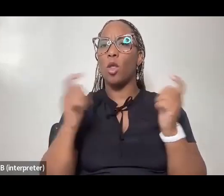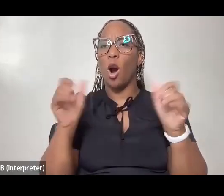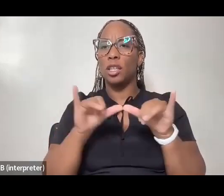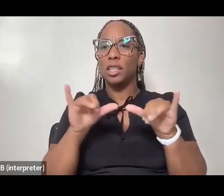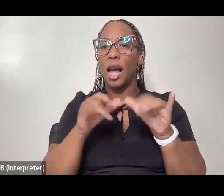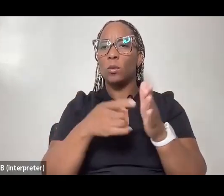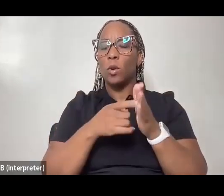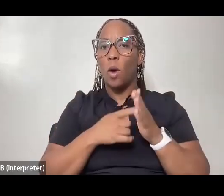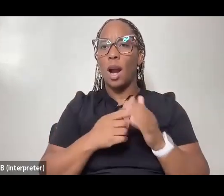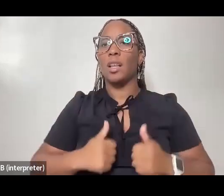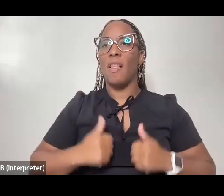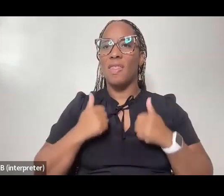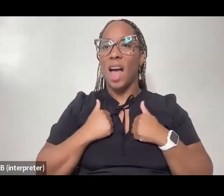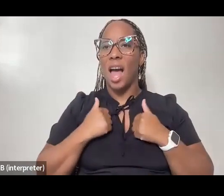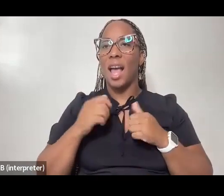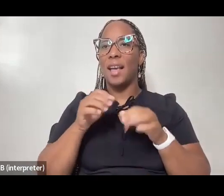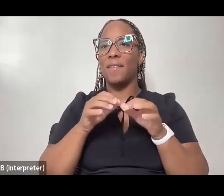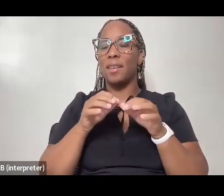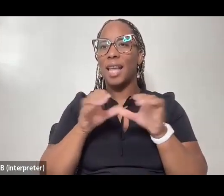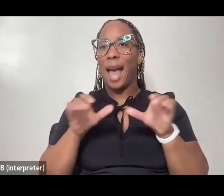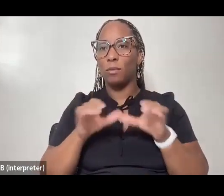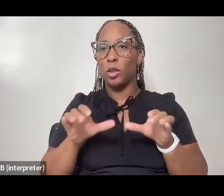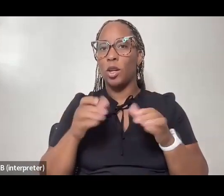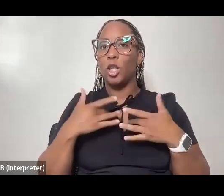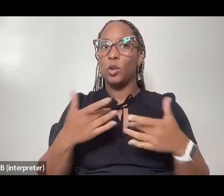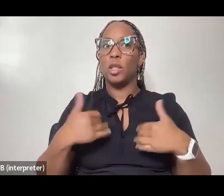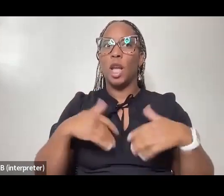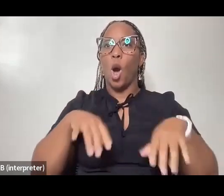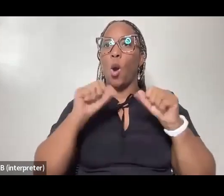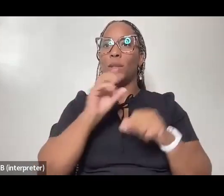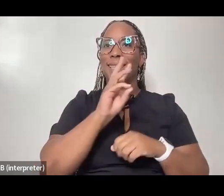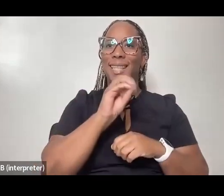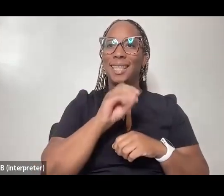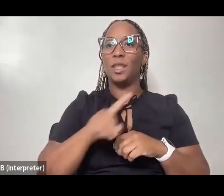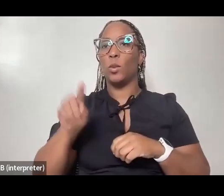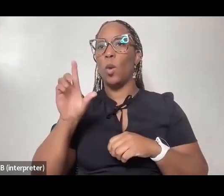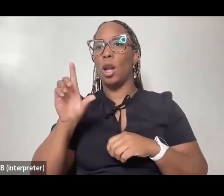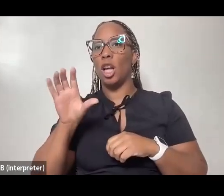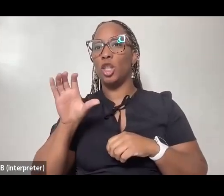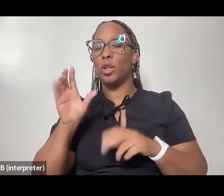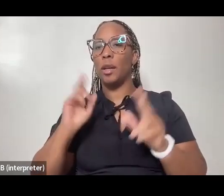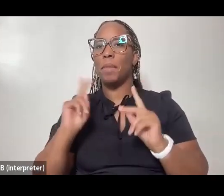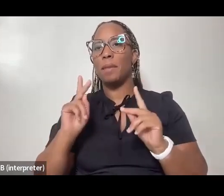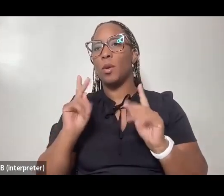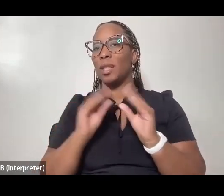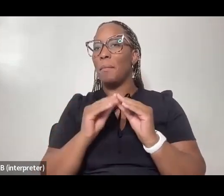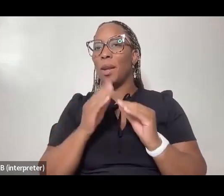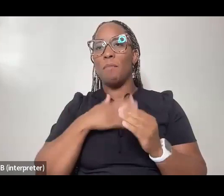live human captioner. I regularly host 16 to 100 people examiners and my project doesn't have the budget for a